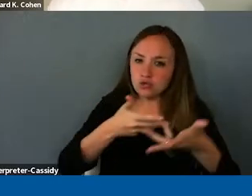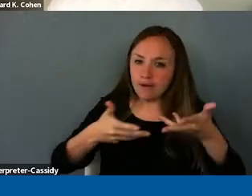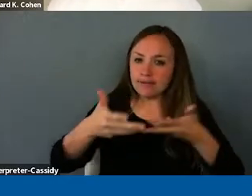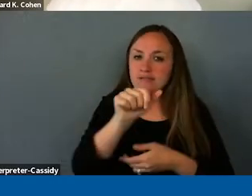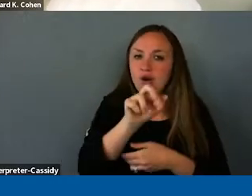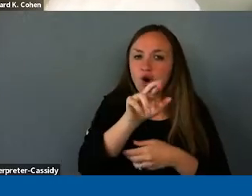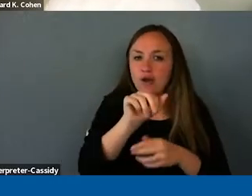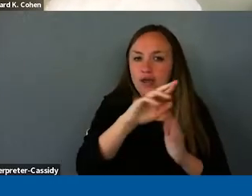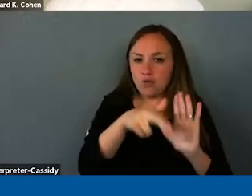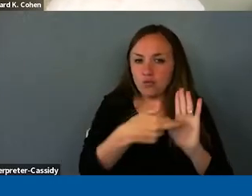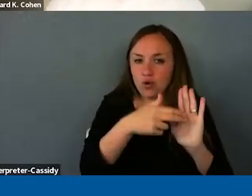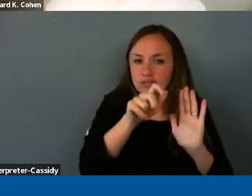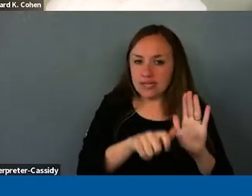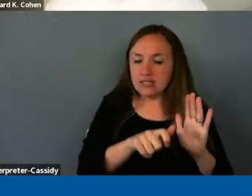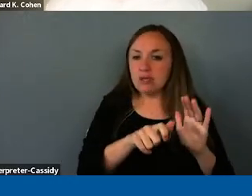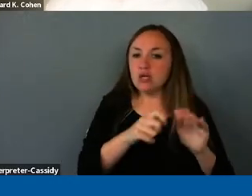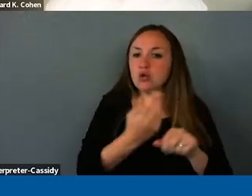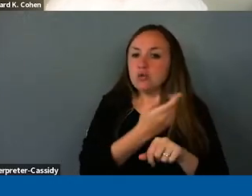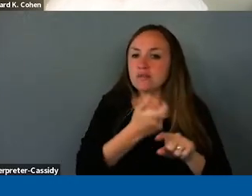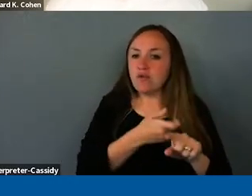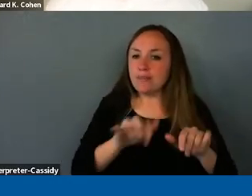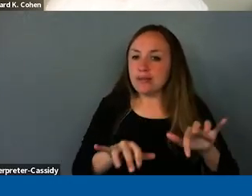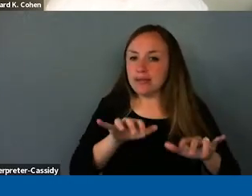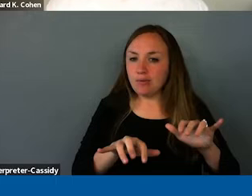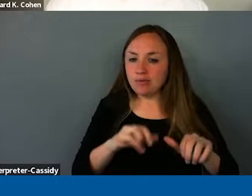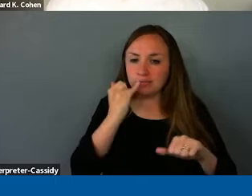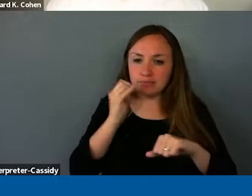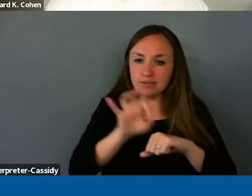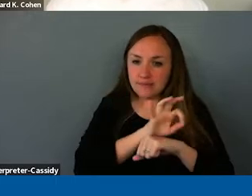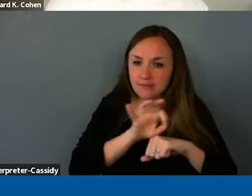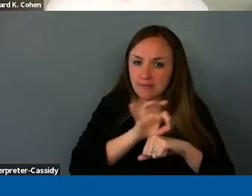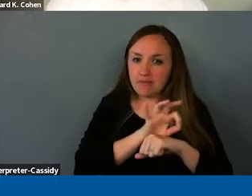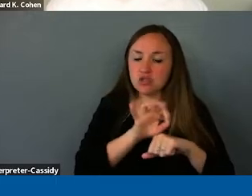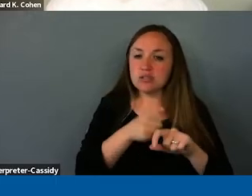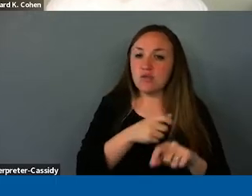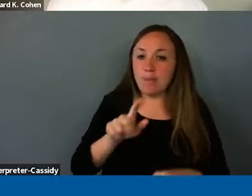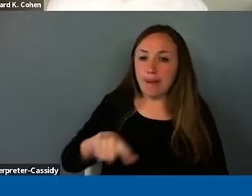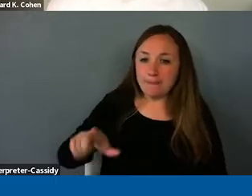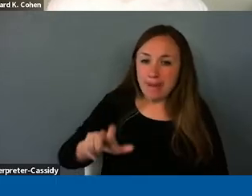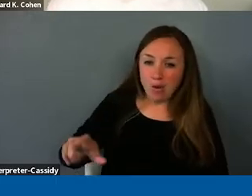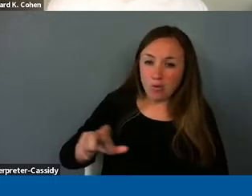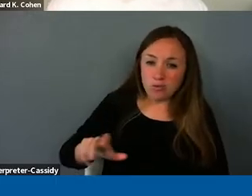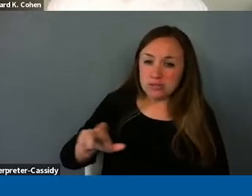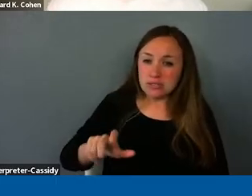need to be operable by keyboard. If functionality is provided via a mouse, touch or any other method of input,